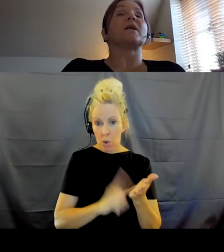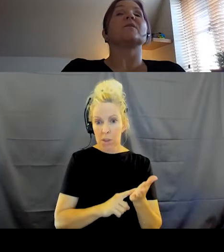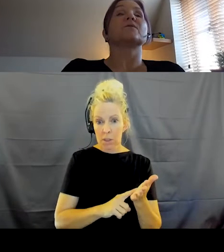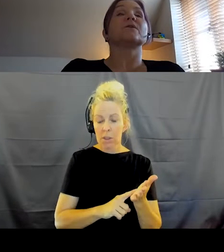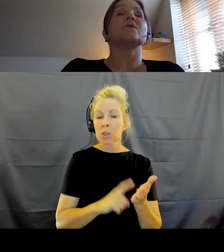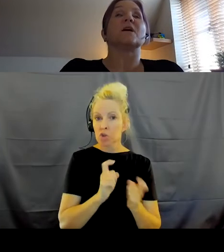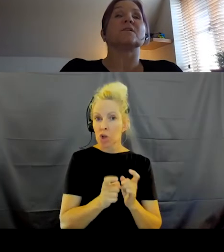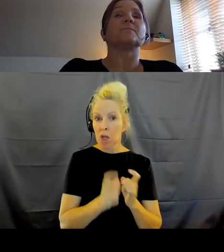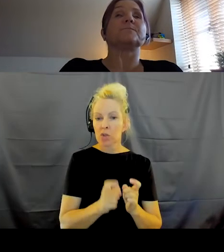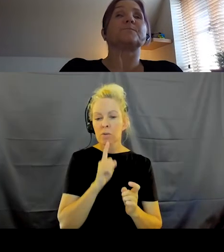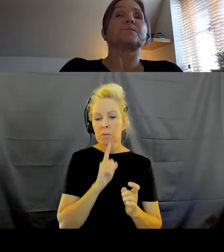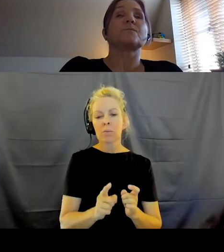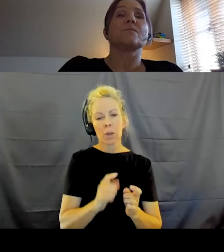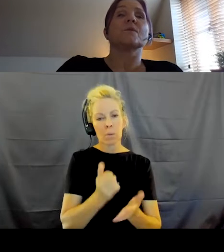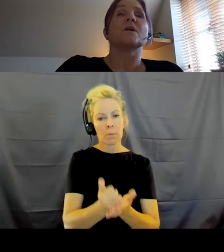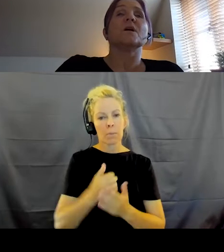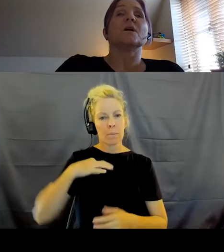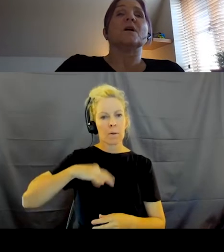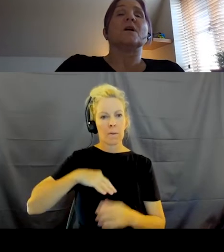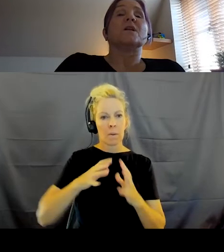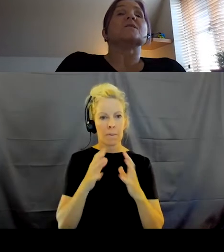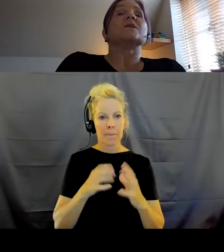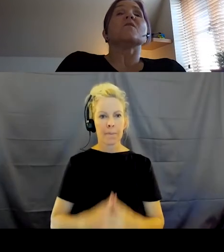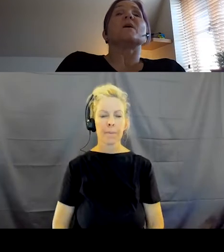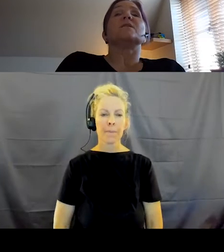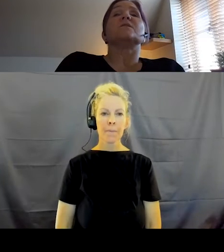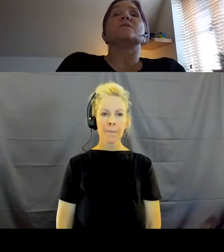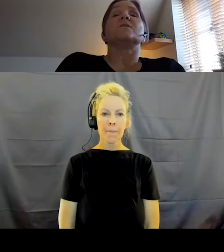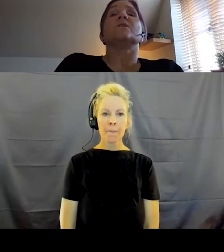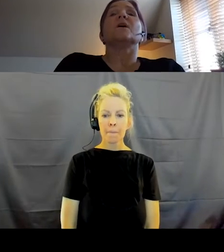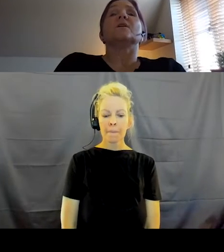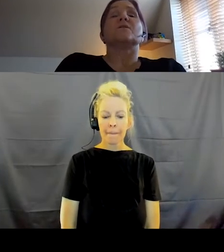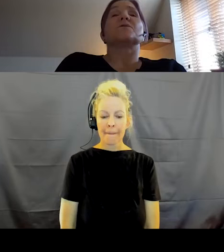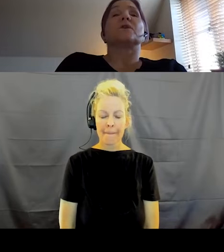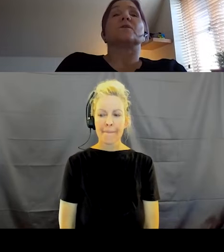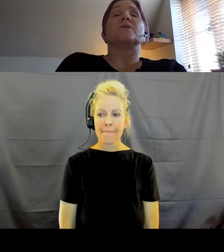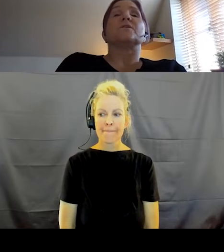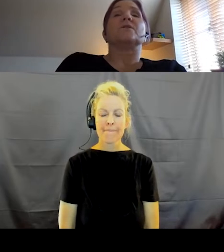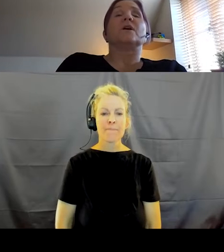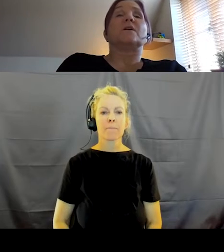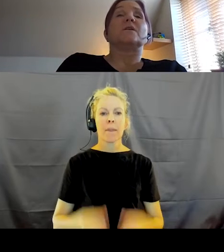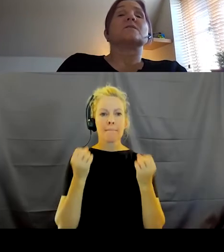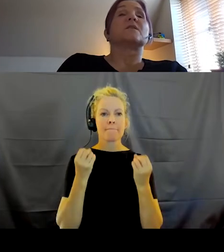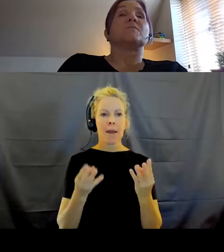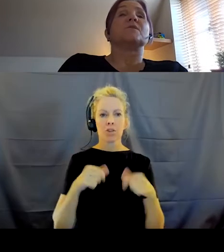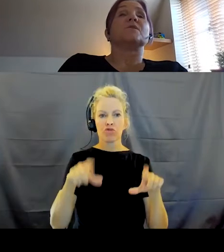spelling through content. It does in another way is too, lots of screen readers you can ask them to